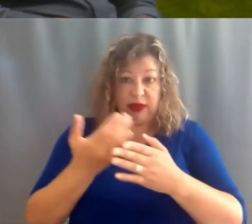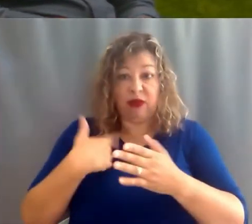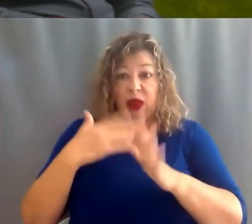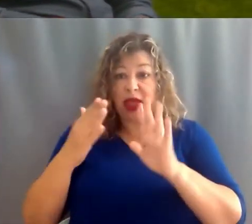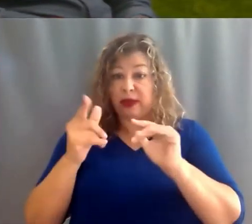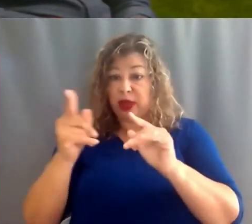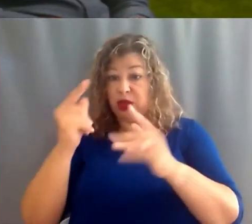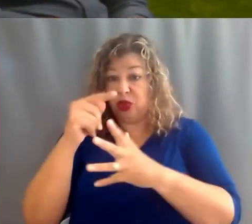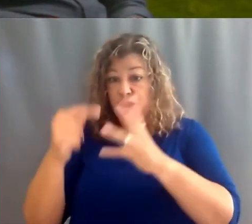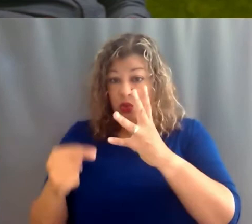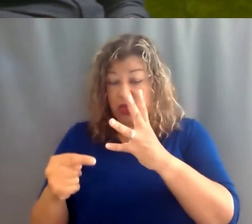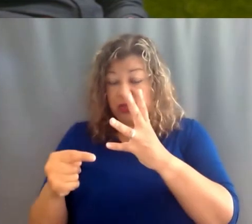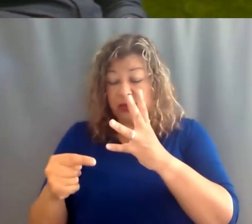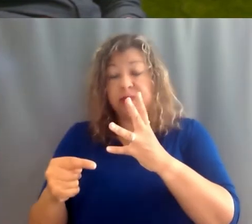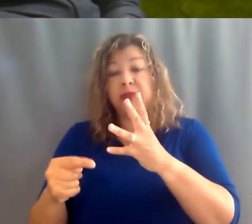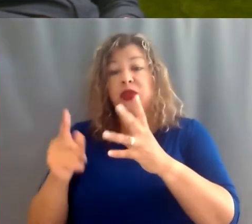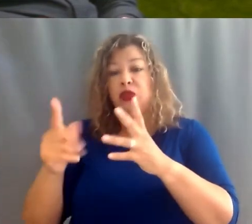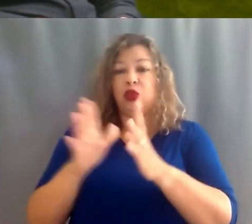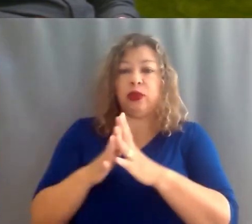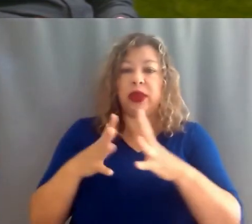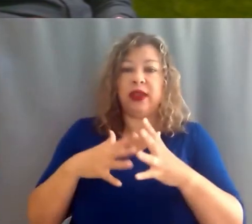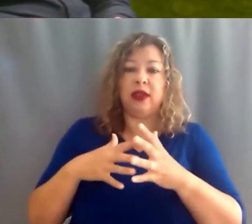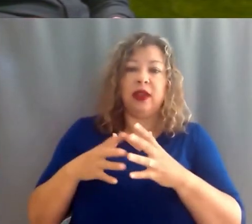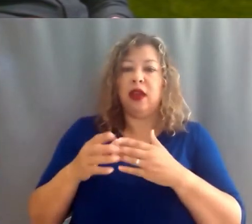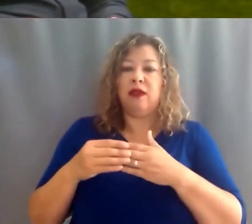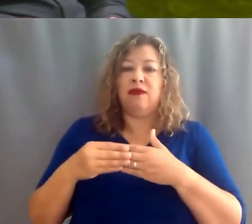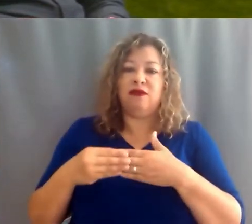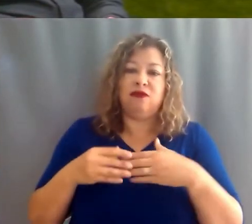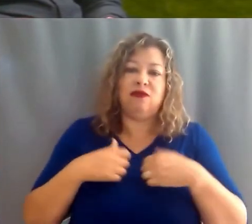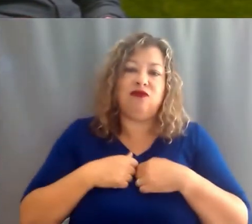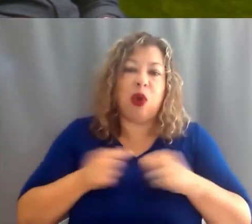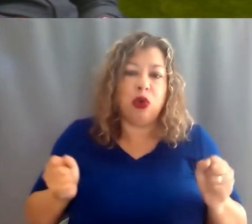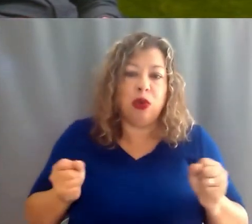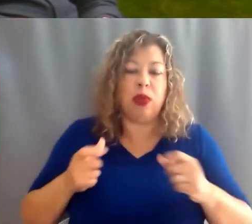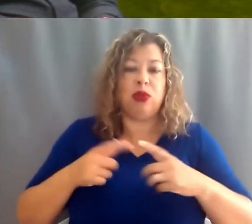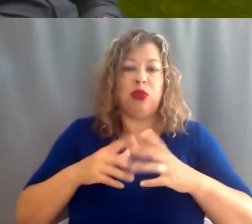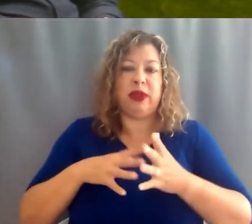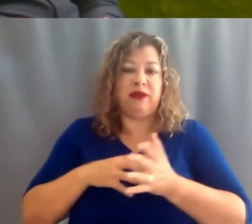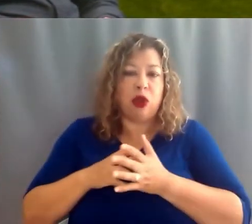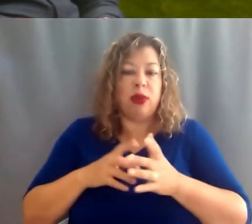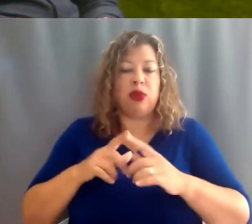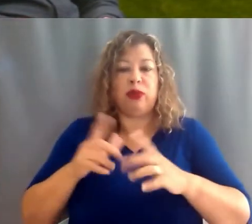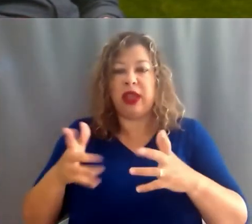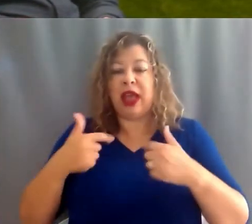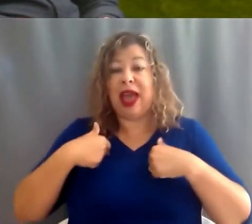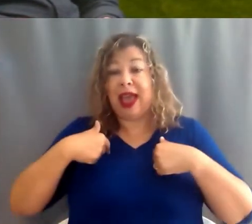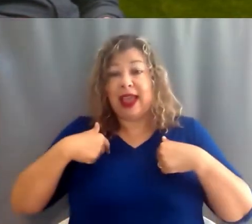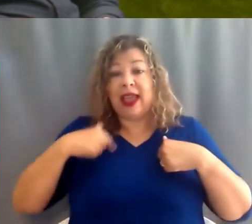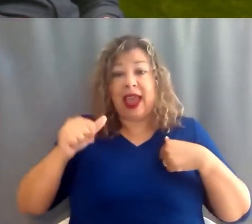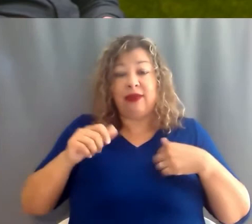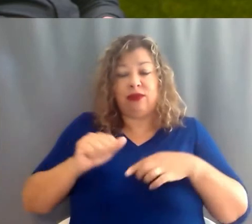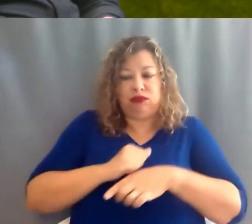Before I ask you to do these things, to be vulnerable in the art you're creating, because I'm an art educator, I have to absolutely practice the same thing.